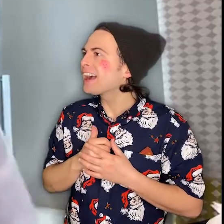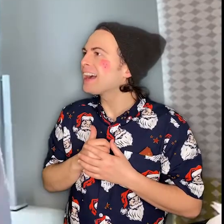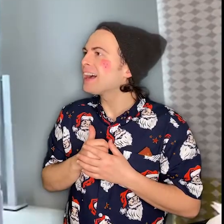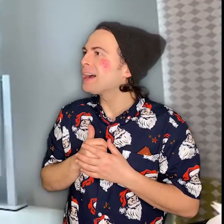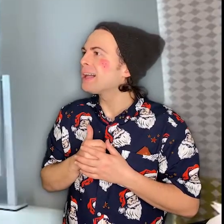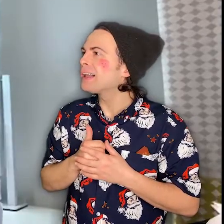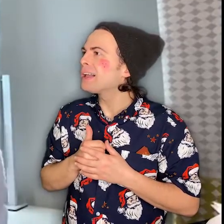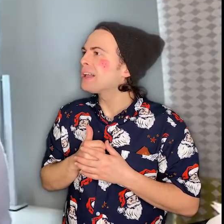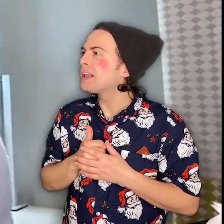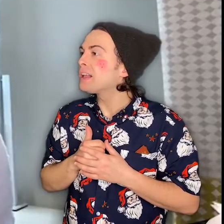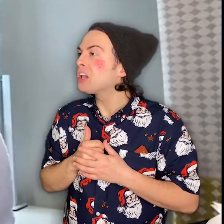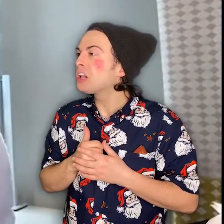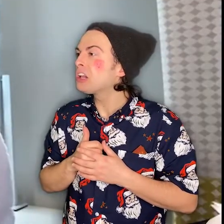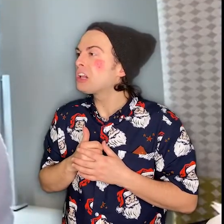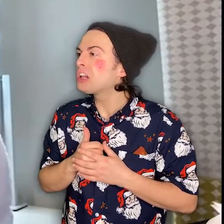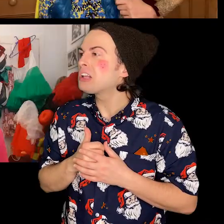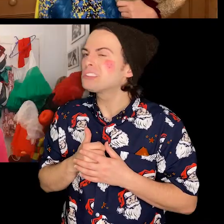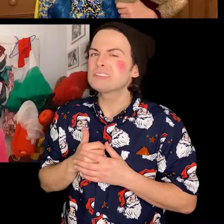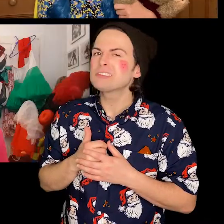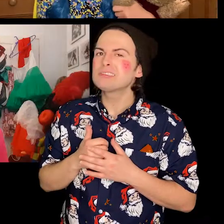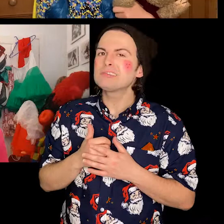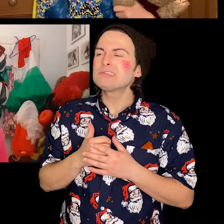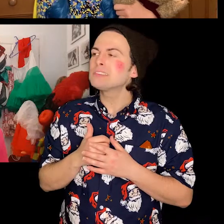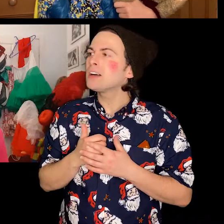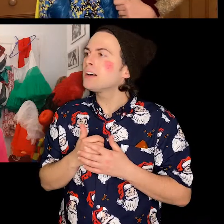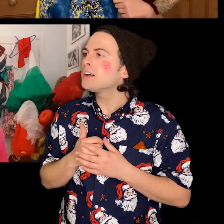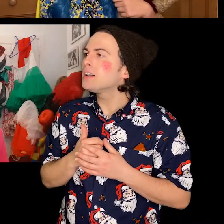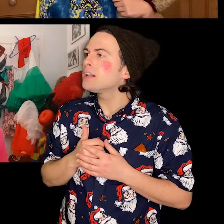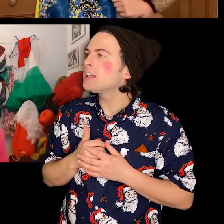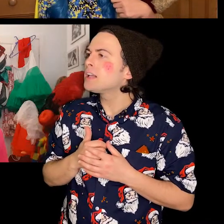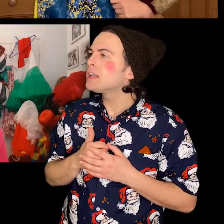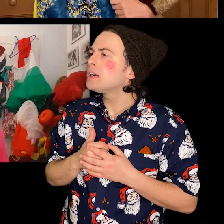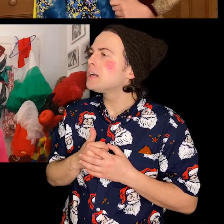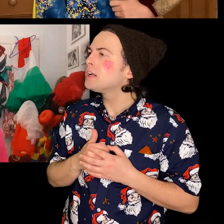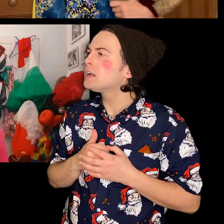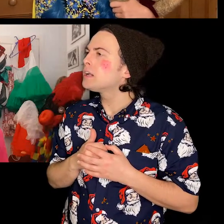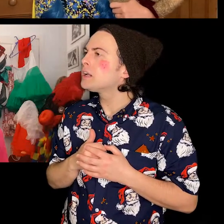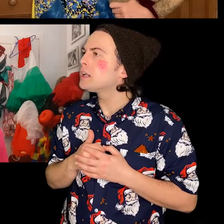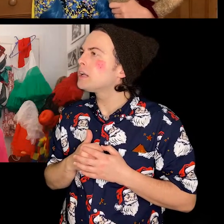face, come on Cyndi – No and don’t even think about